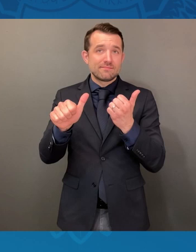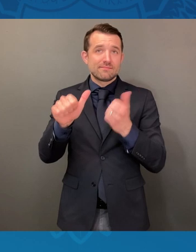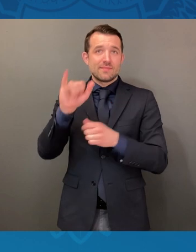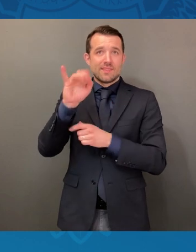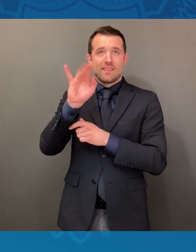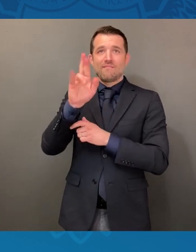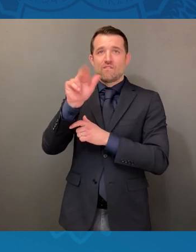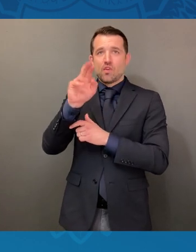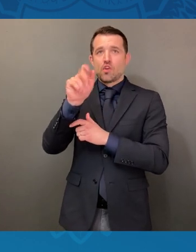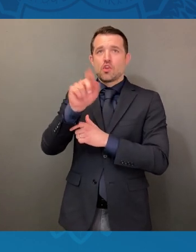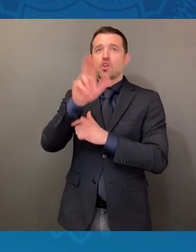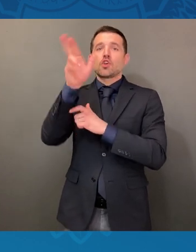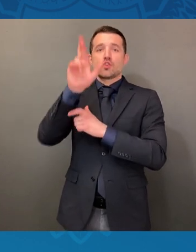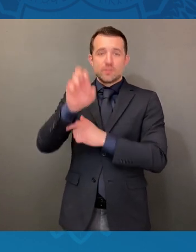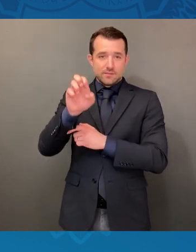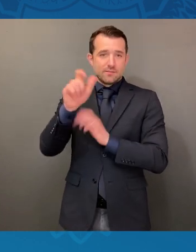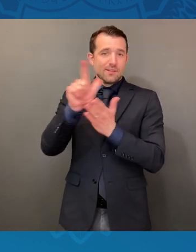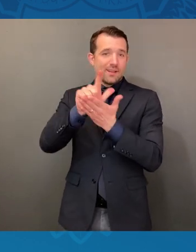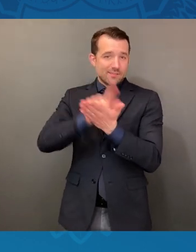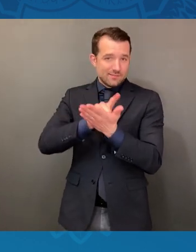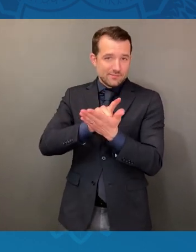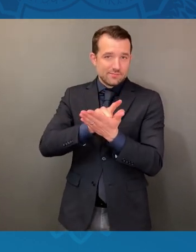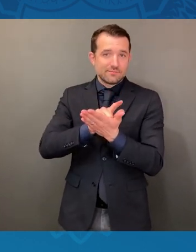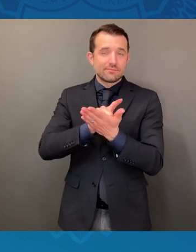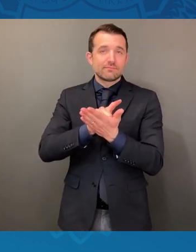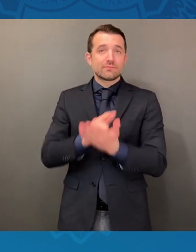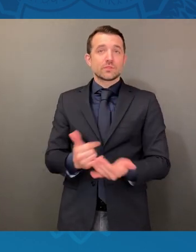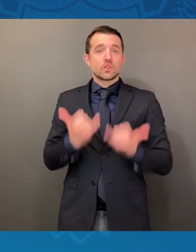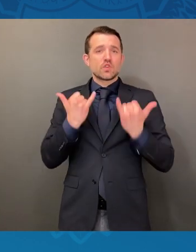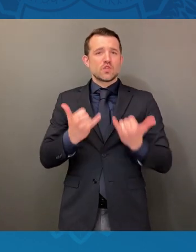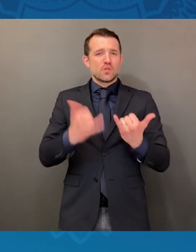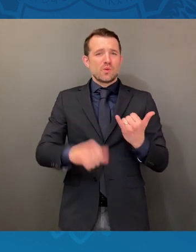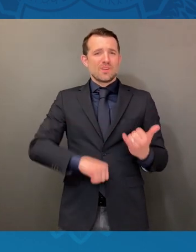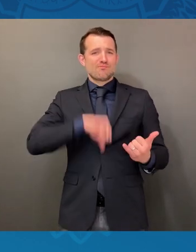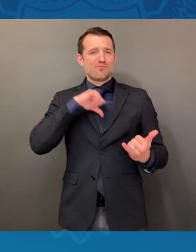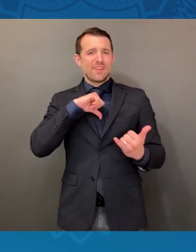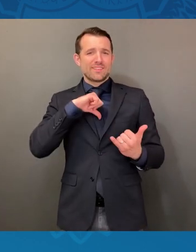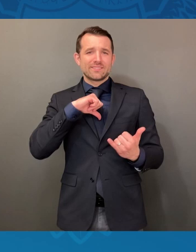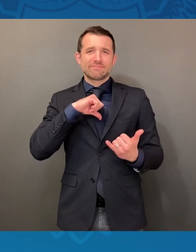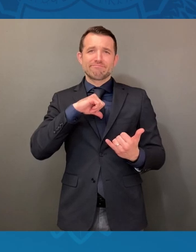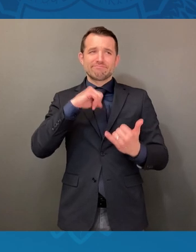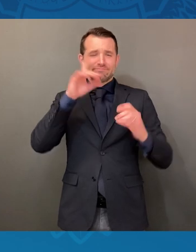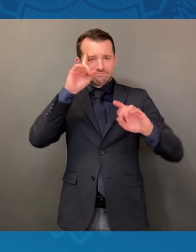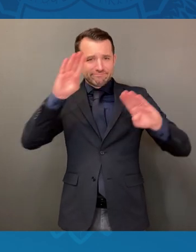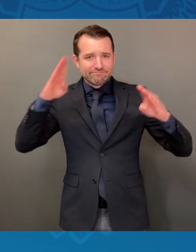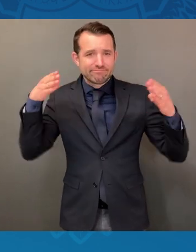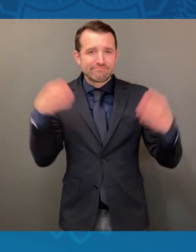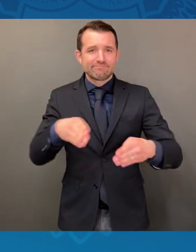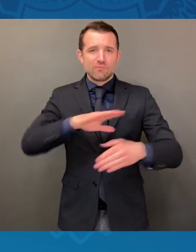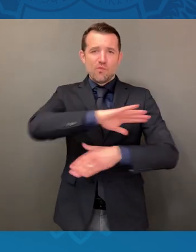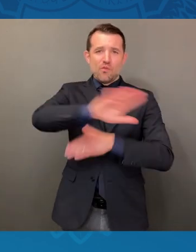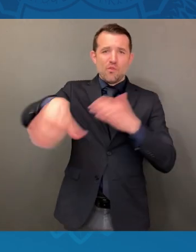And today, I am proud to focus on how much we have all accomplished when we work together.